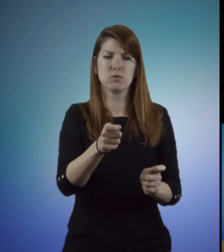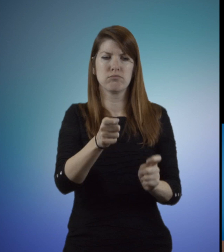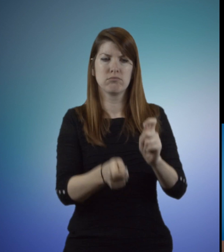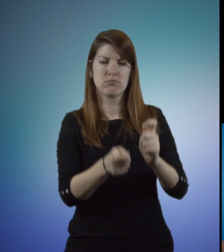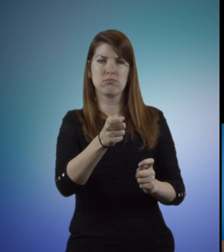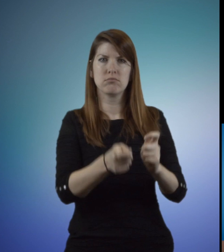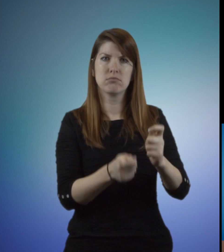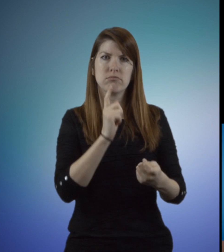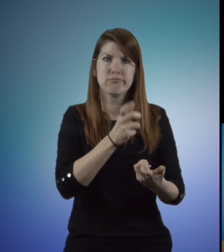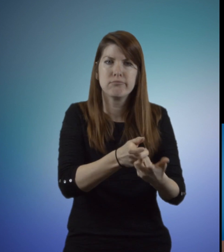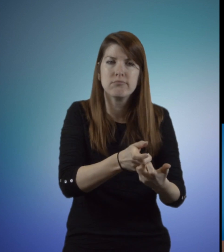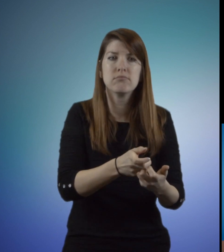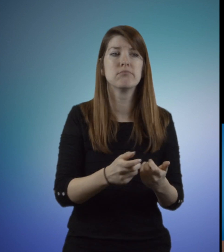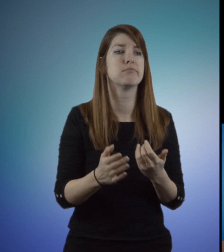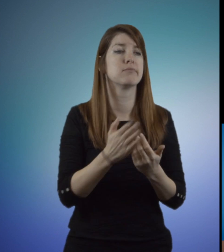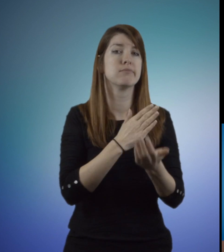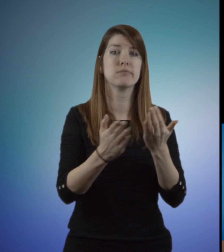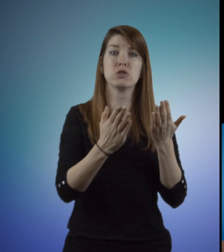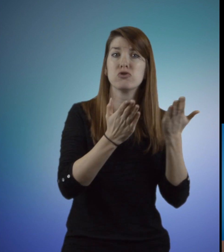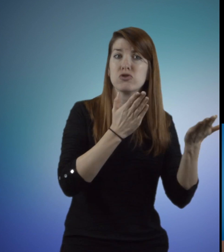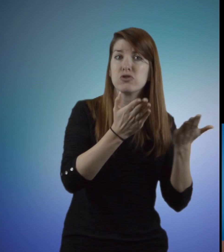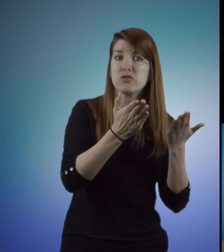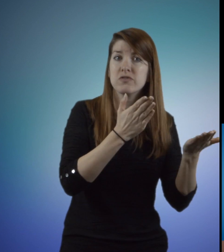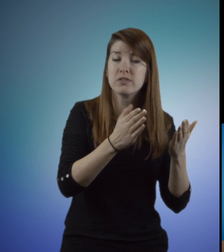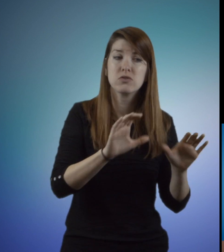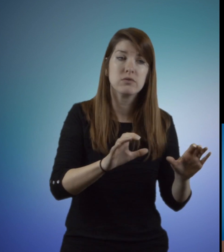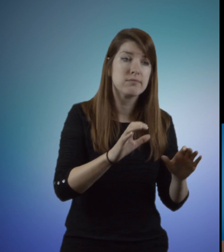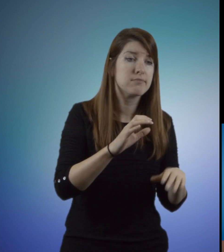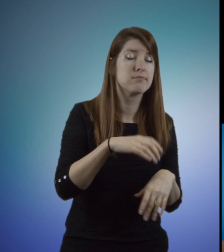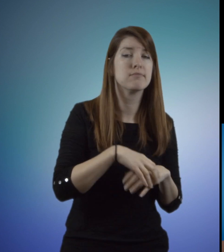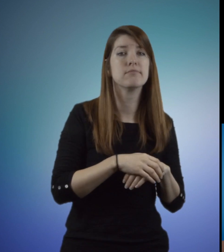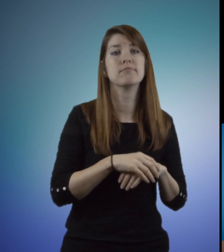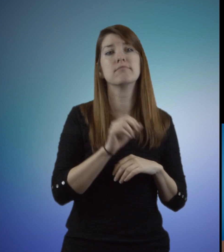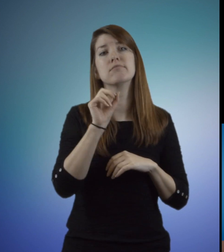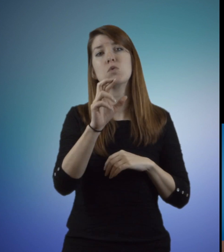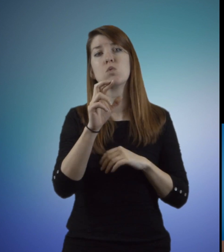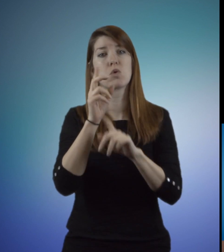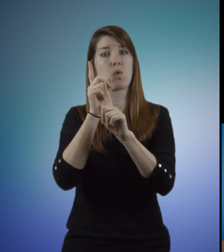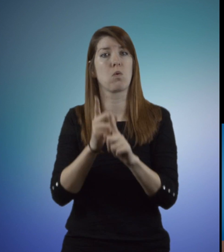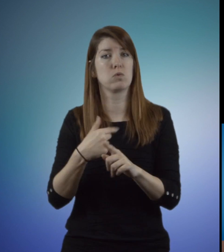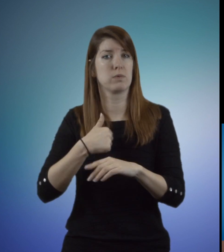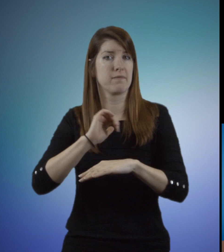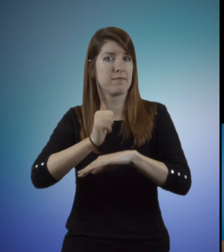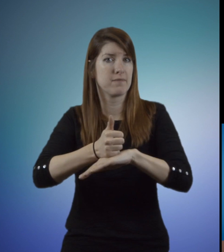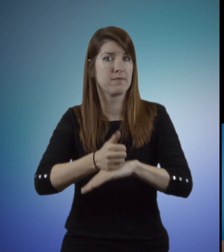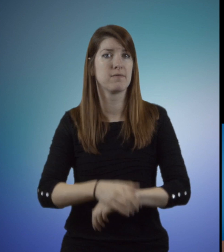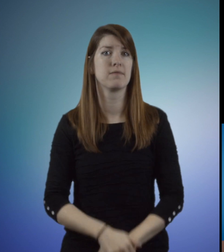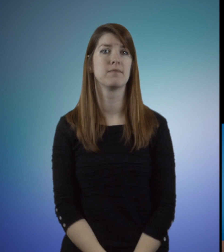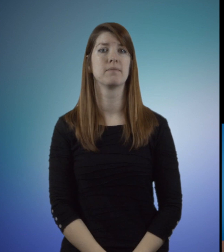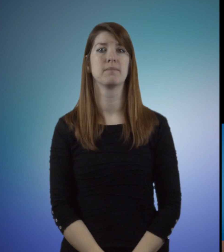either in the services that we're doing, the activities, or the goals that we have.